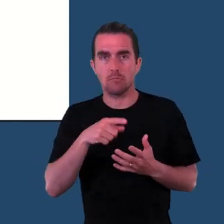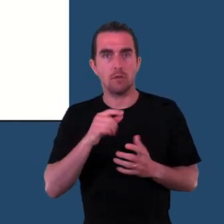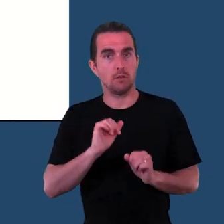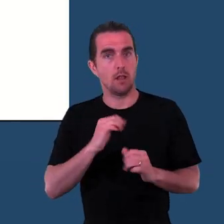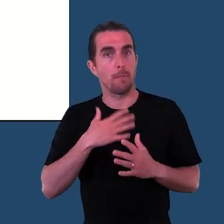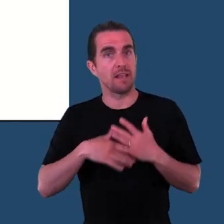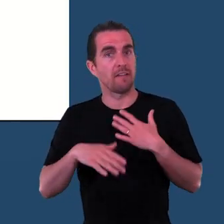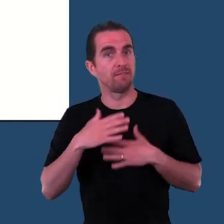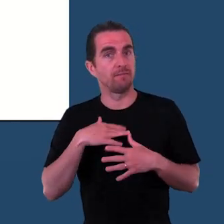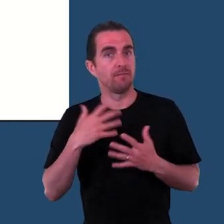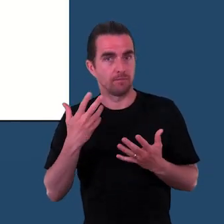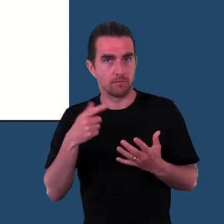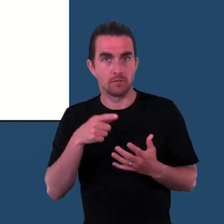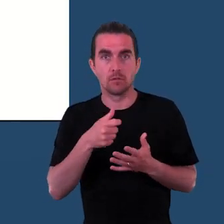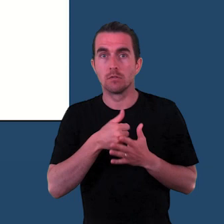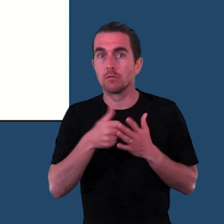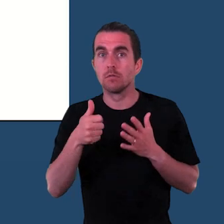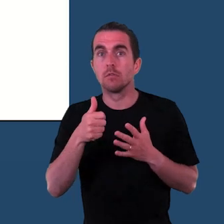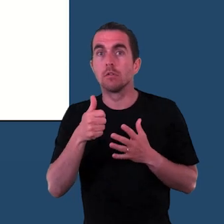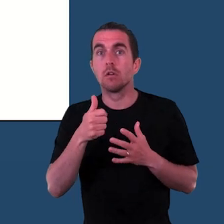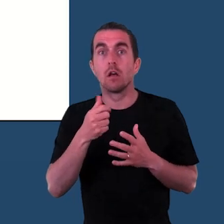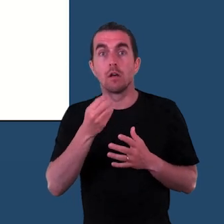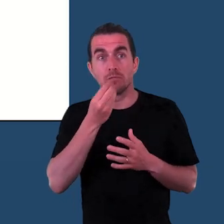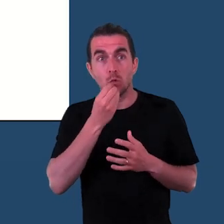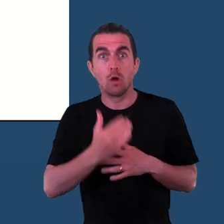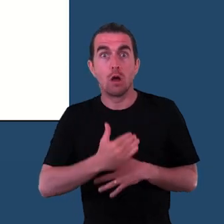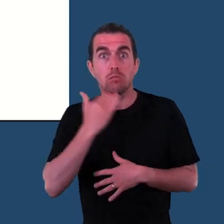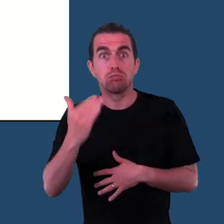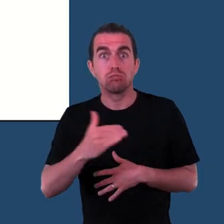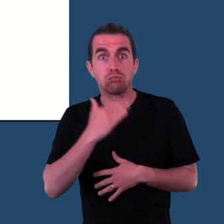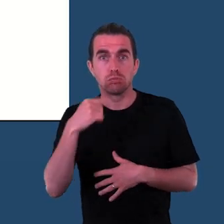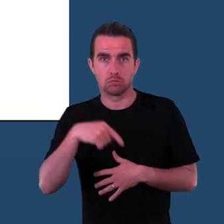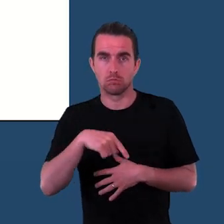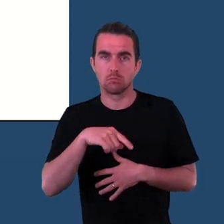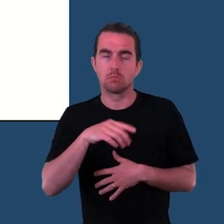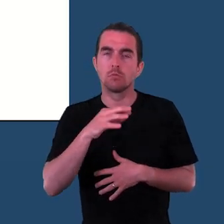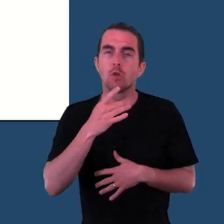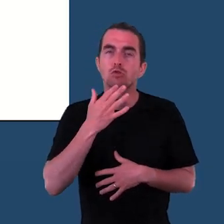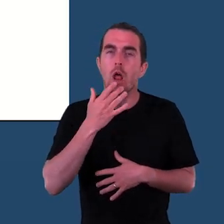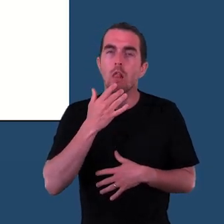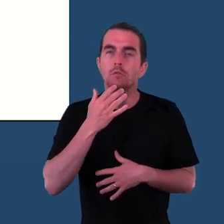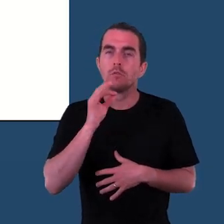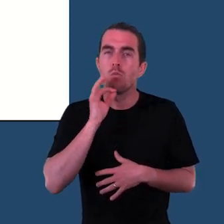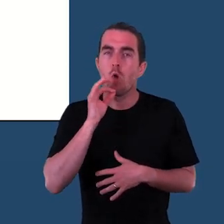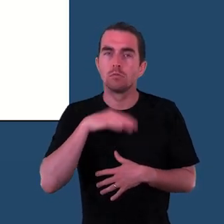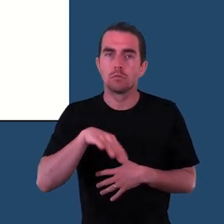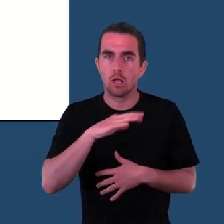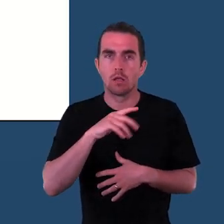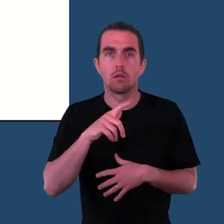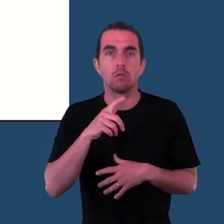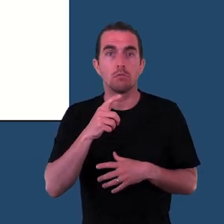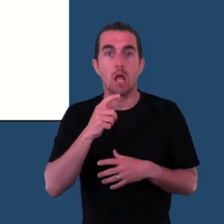is a behavioral one, actually, in the fact that sometimes, when food is plentiful, saltwater crocodiles will actually kill their prey,